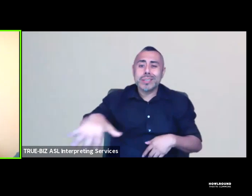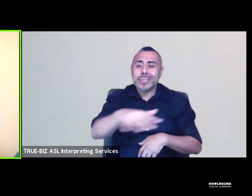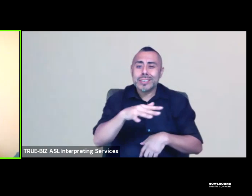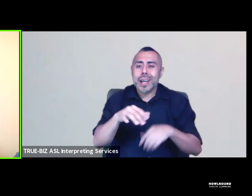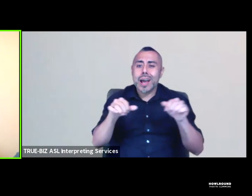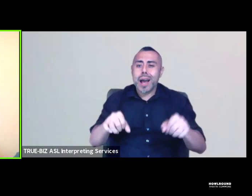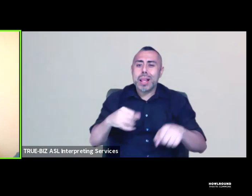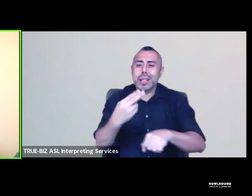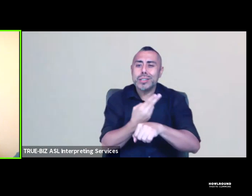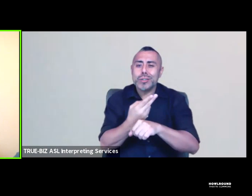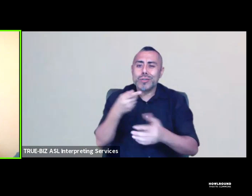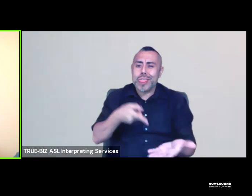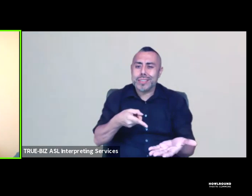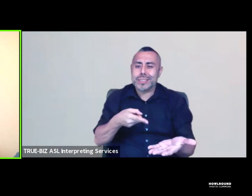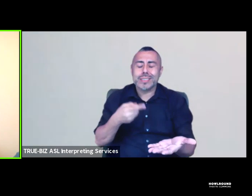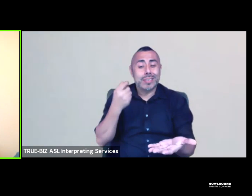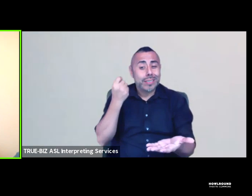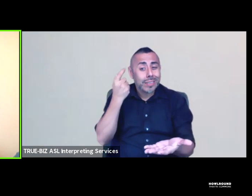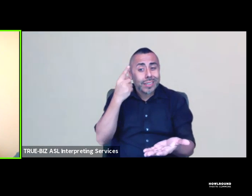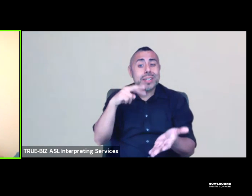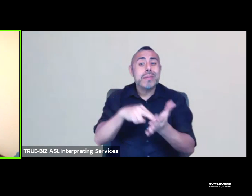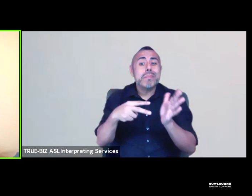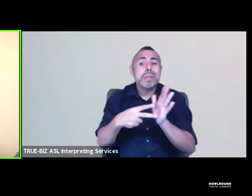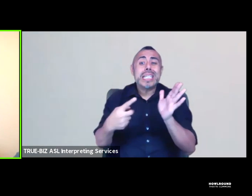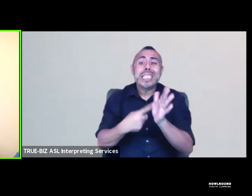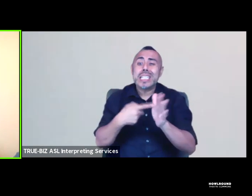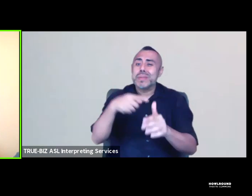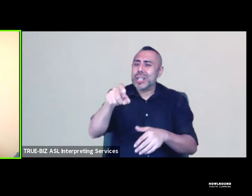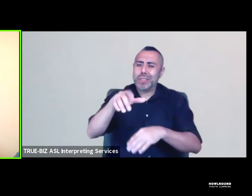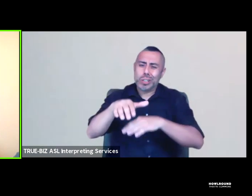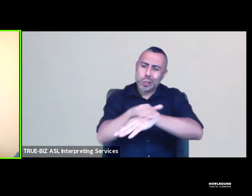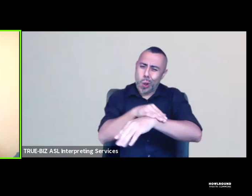and perhaps do a session that's just people playing with the platform.